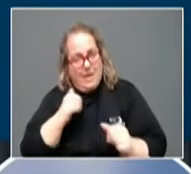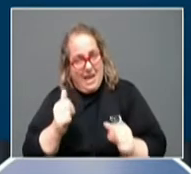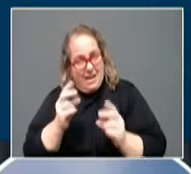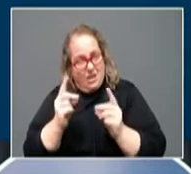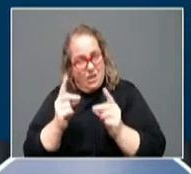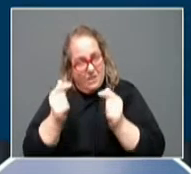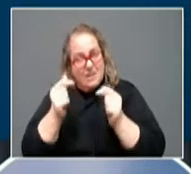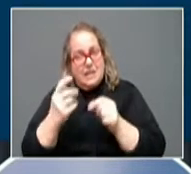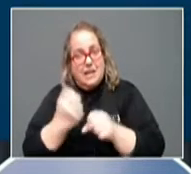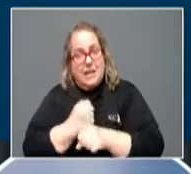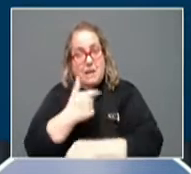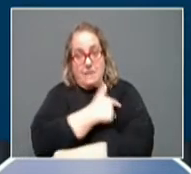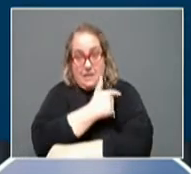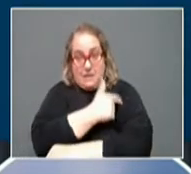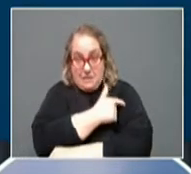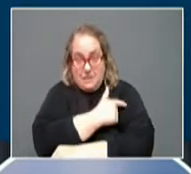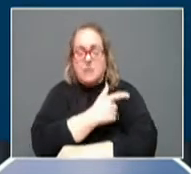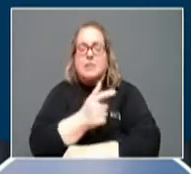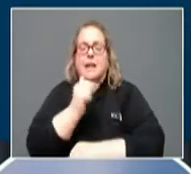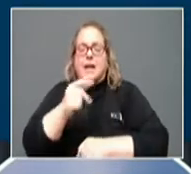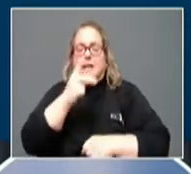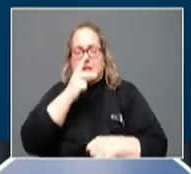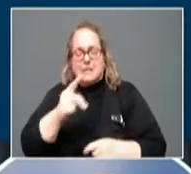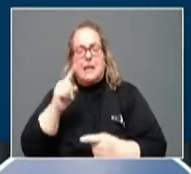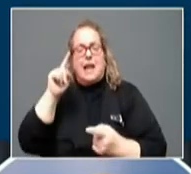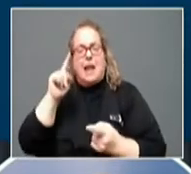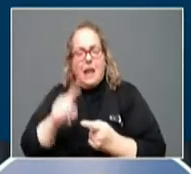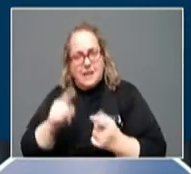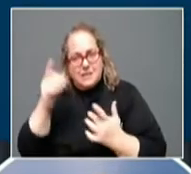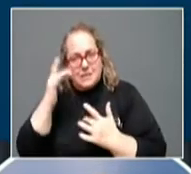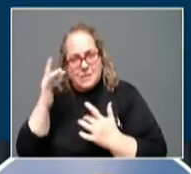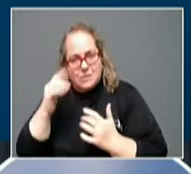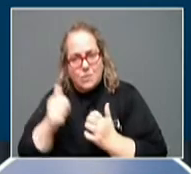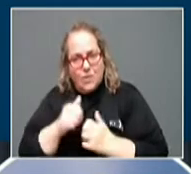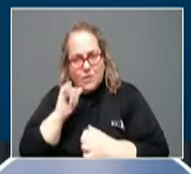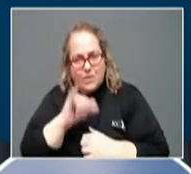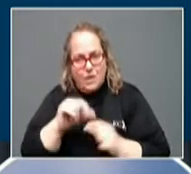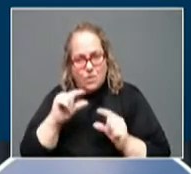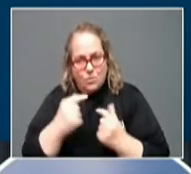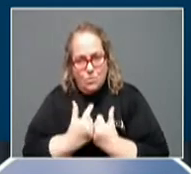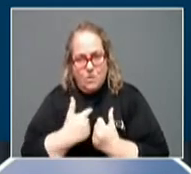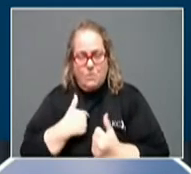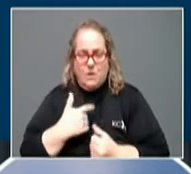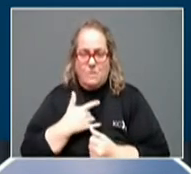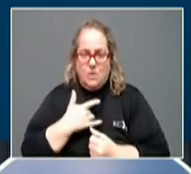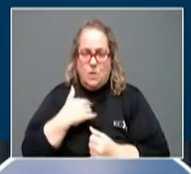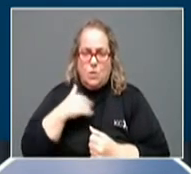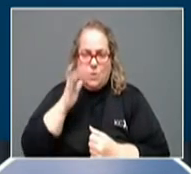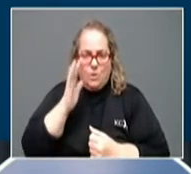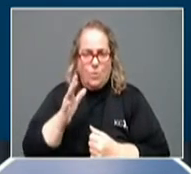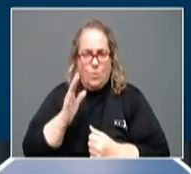vaccination rates, which I believe gets us out of the pandemic that much faster.